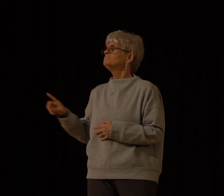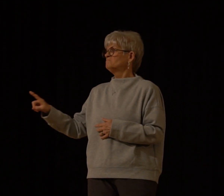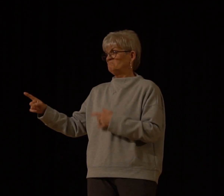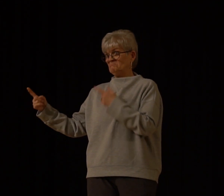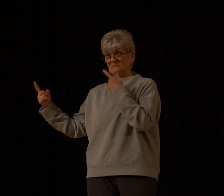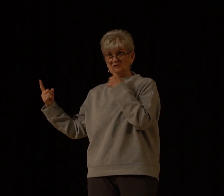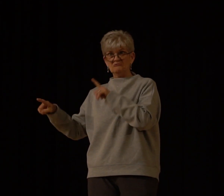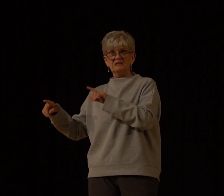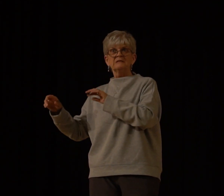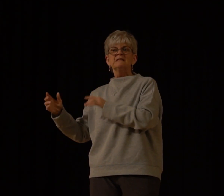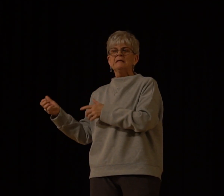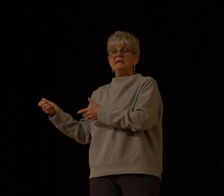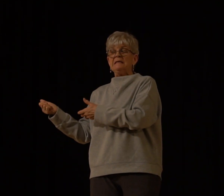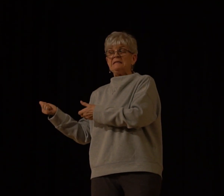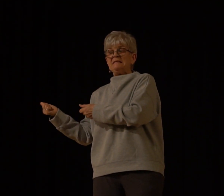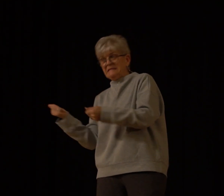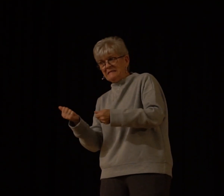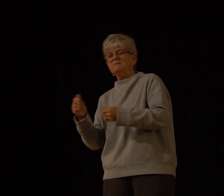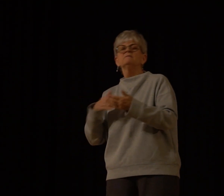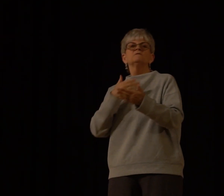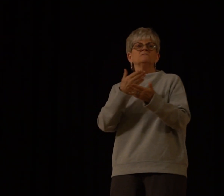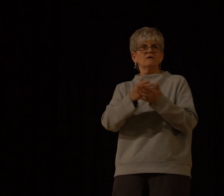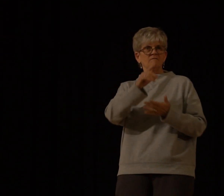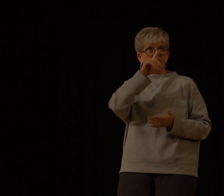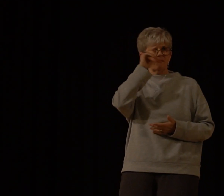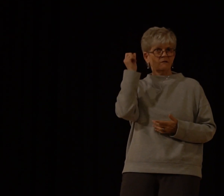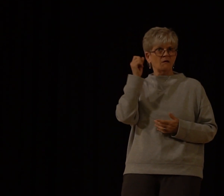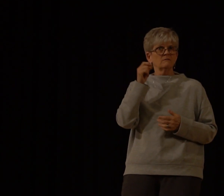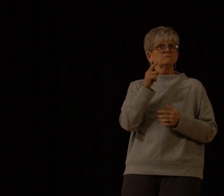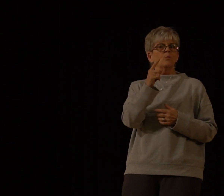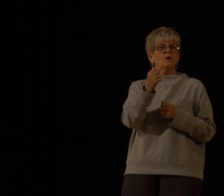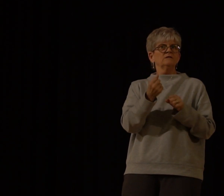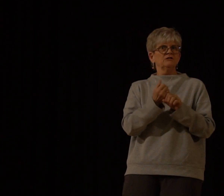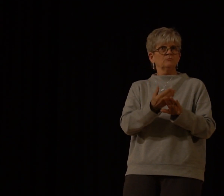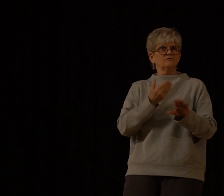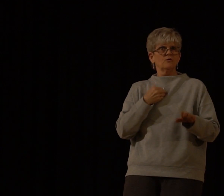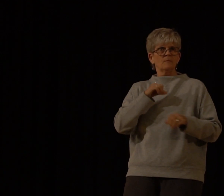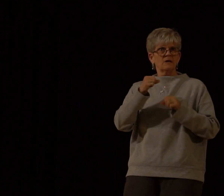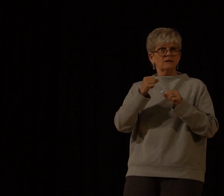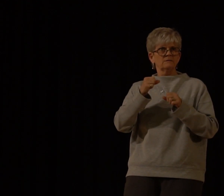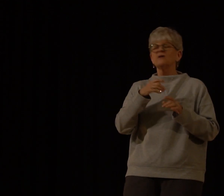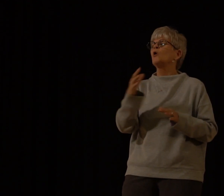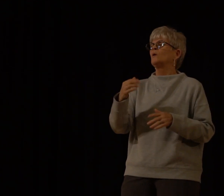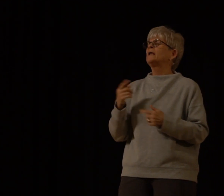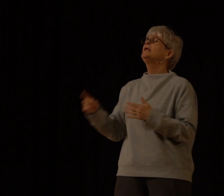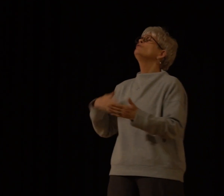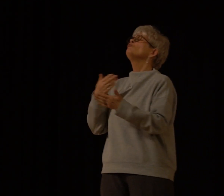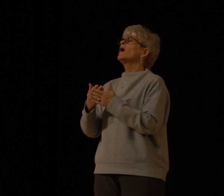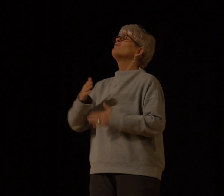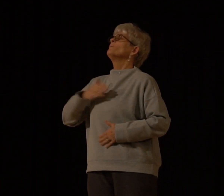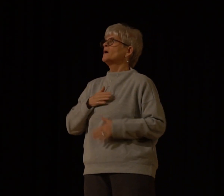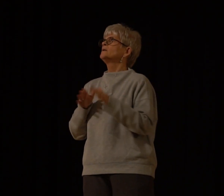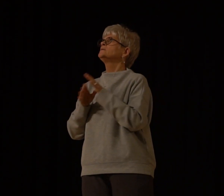will be great for you. You should come" I wanted to drag them along to my experience to Gallaudet.